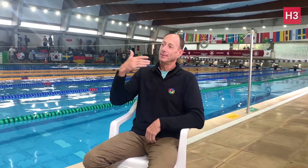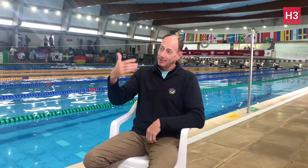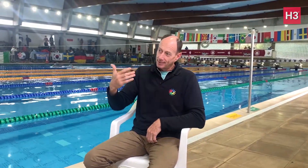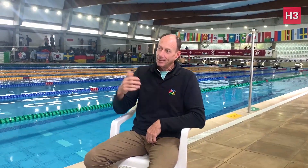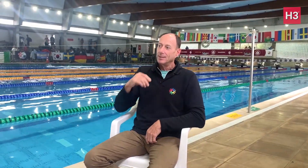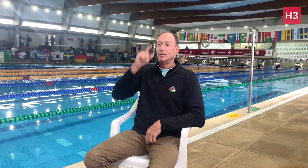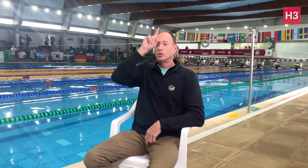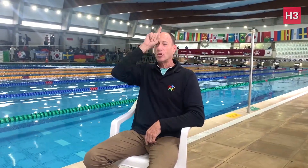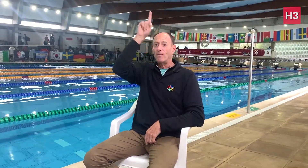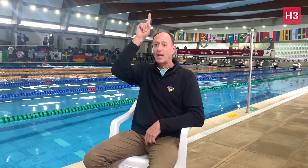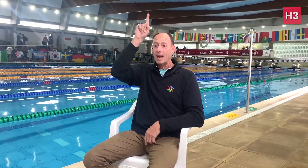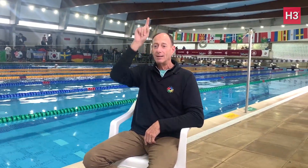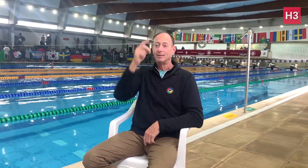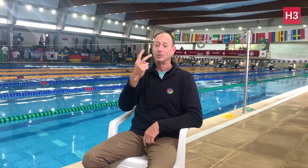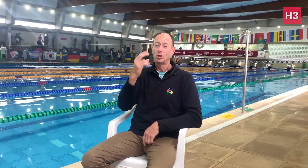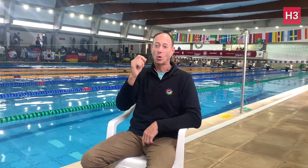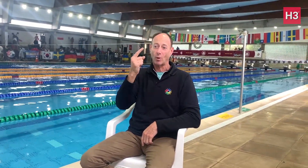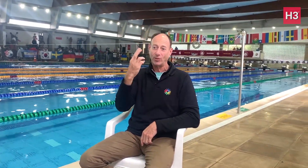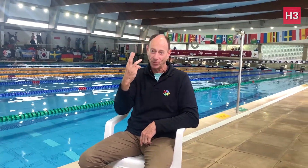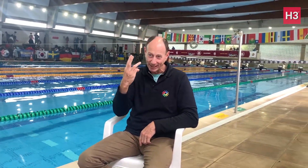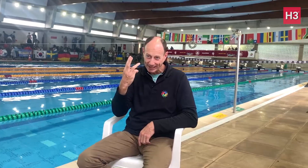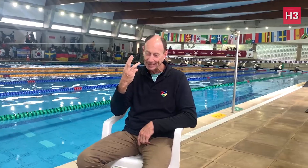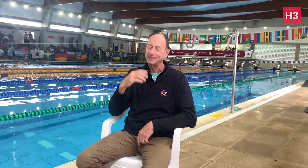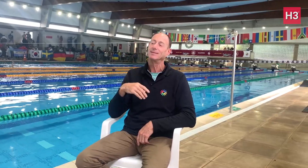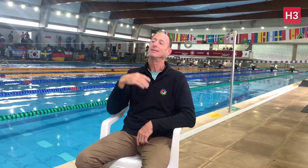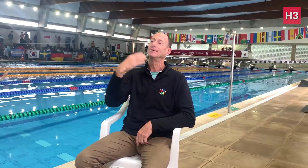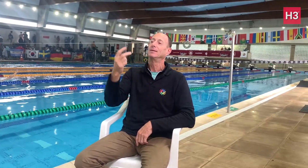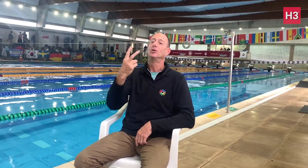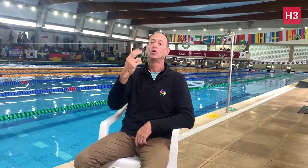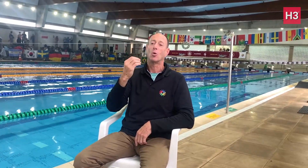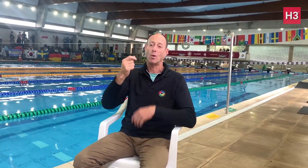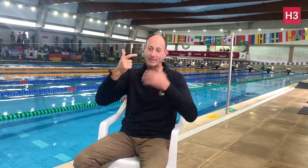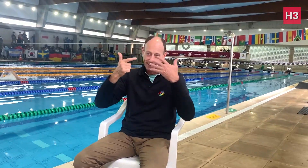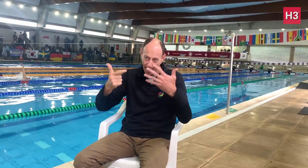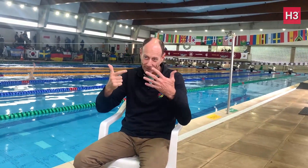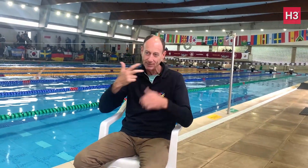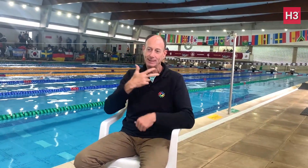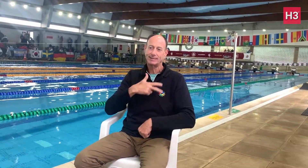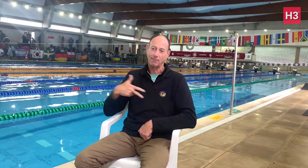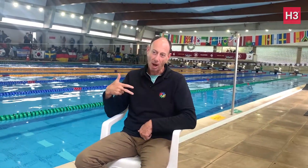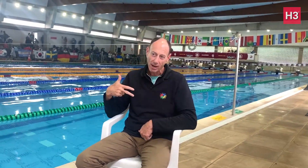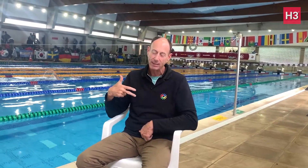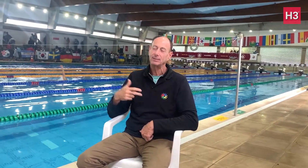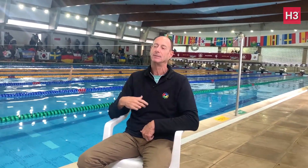Copenhagen, Denmark in 1997.